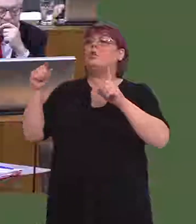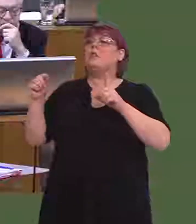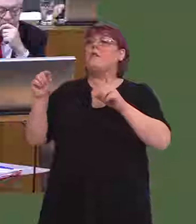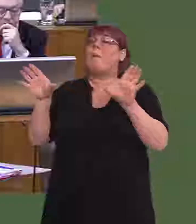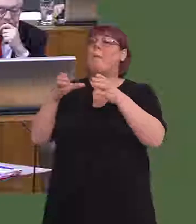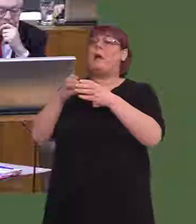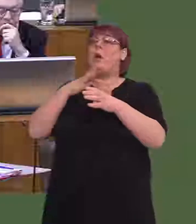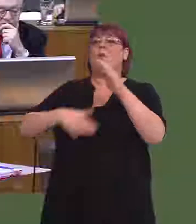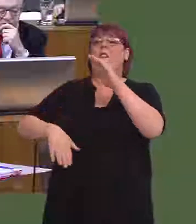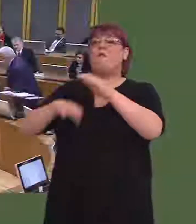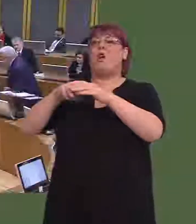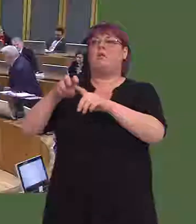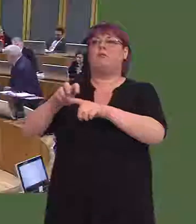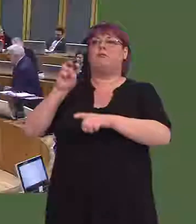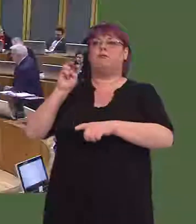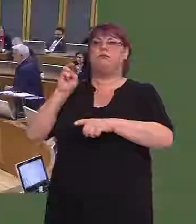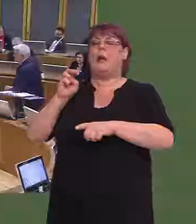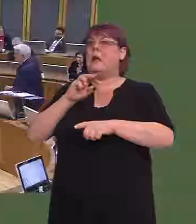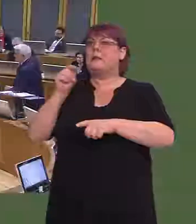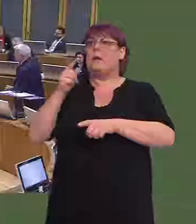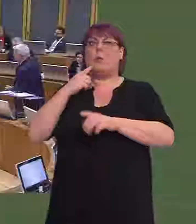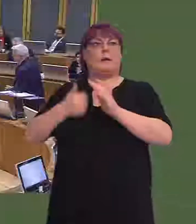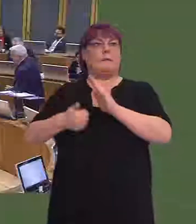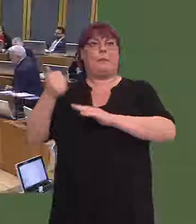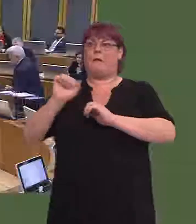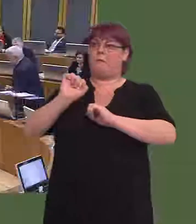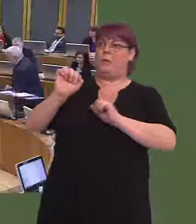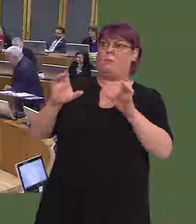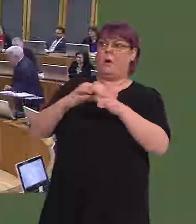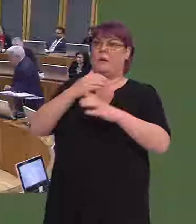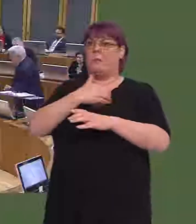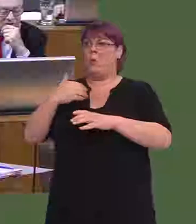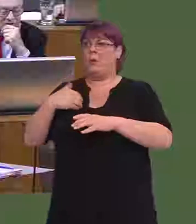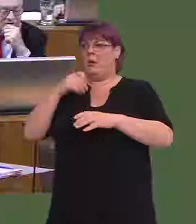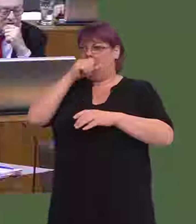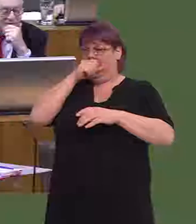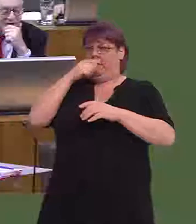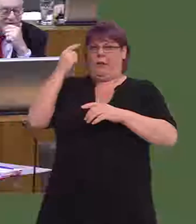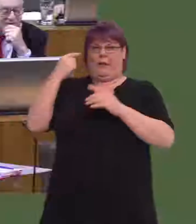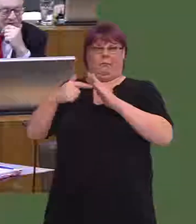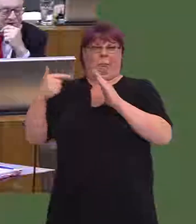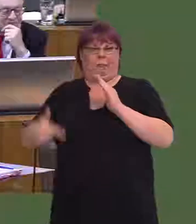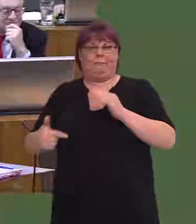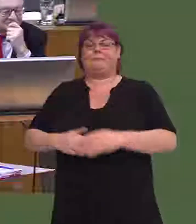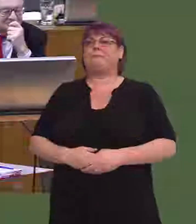There have been calls to expel them from their own party this morning, in fact. I think that's probably going a little bit too far, even by their Stalinist standards, but